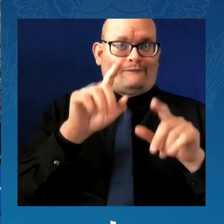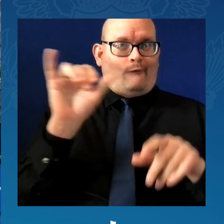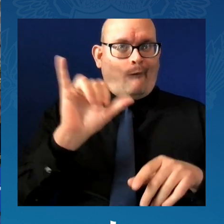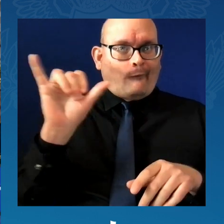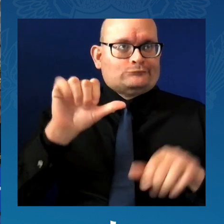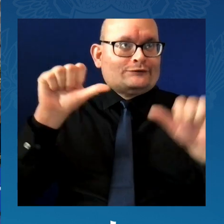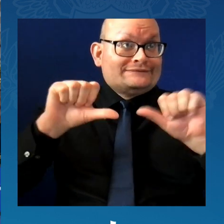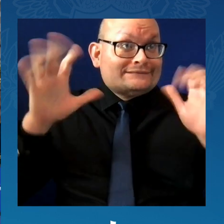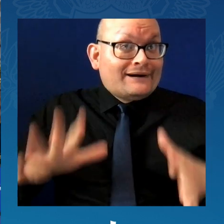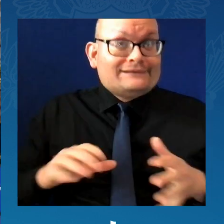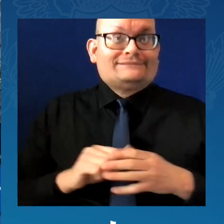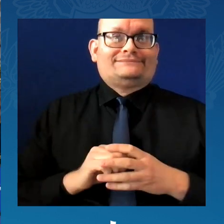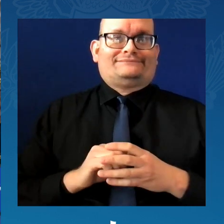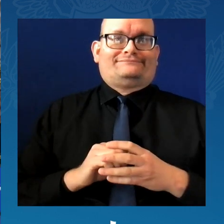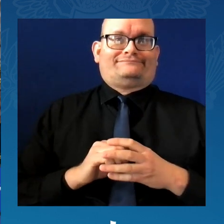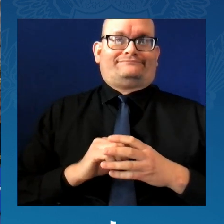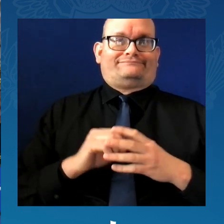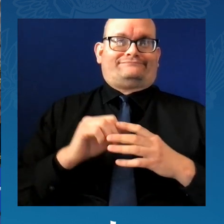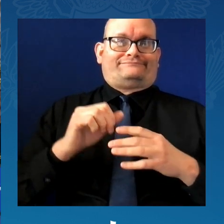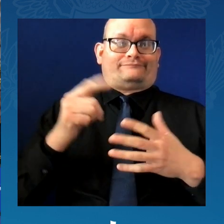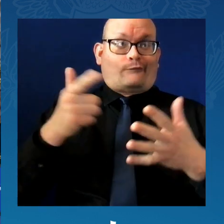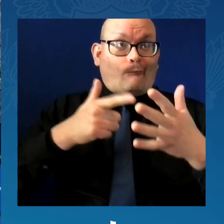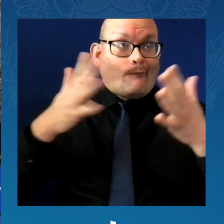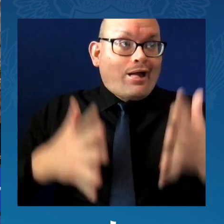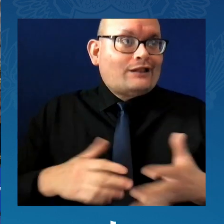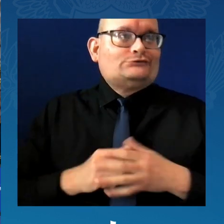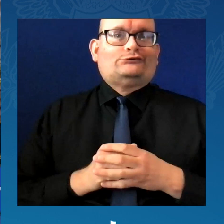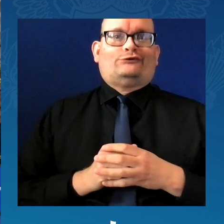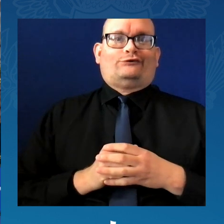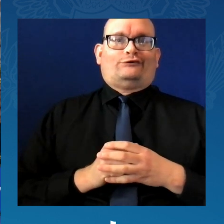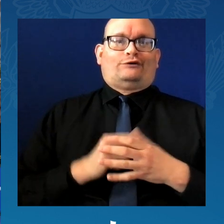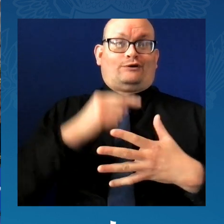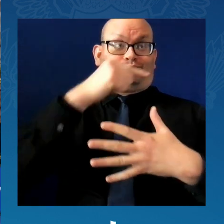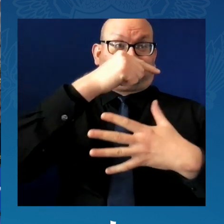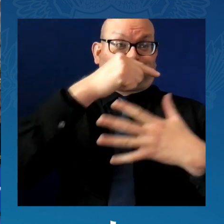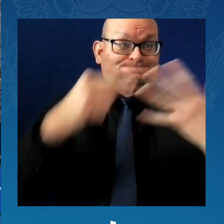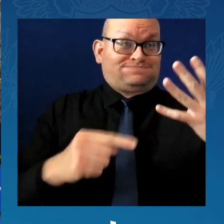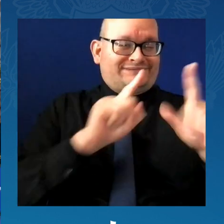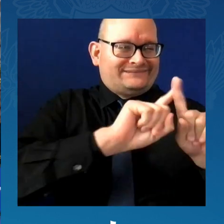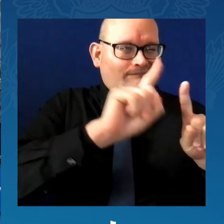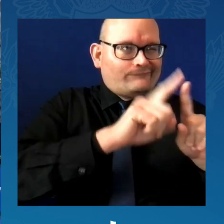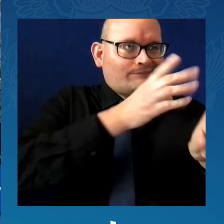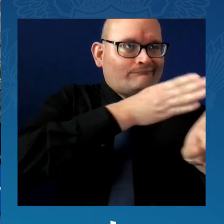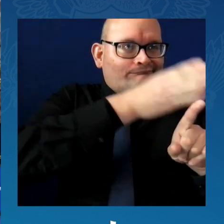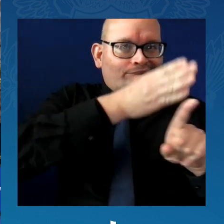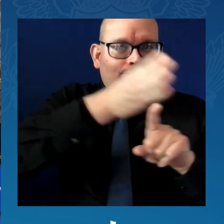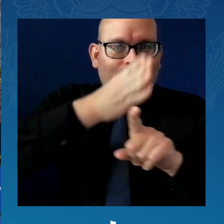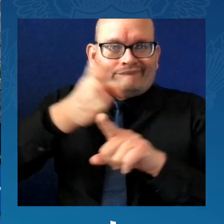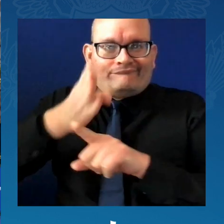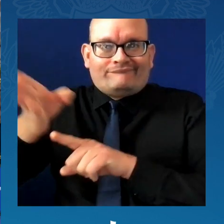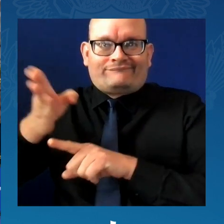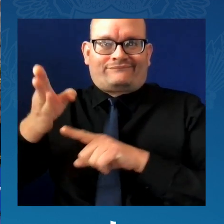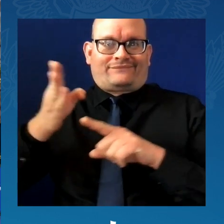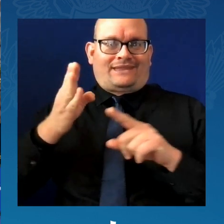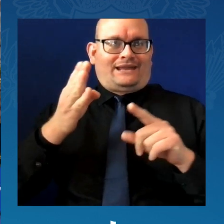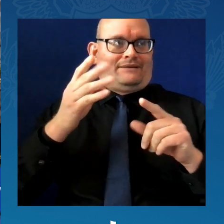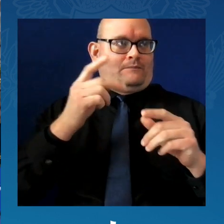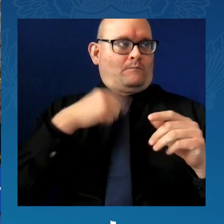And as I was touring the facilities today, I met people who are working in mission control,